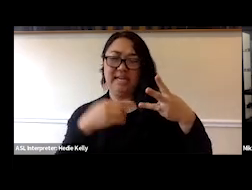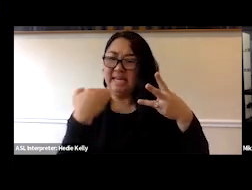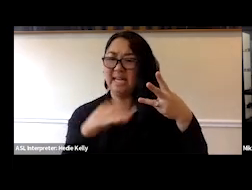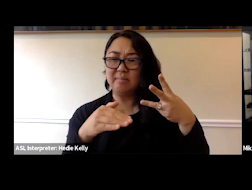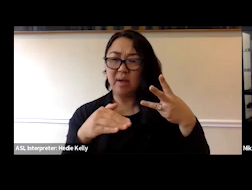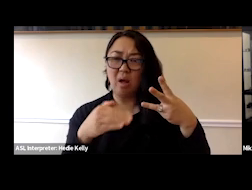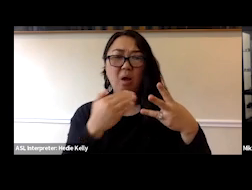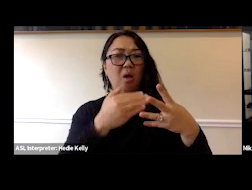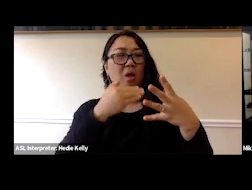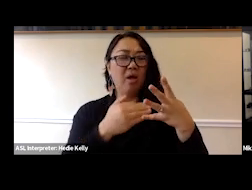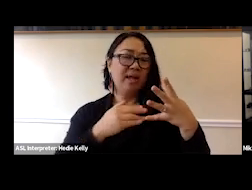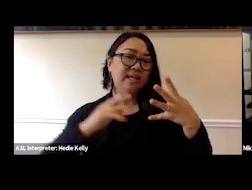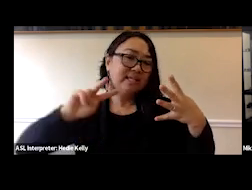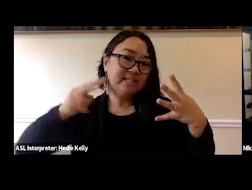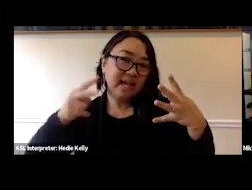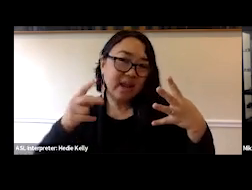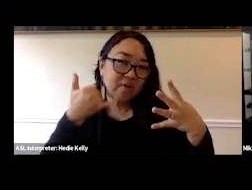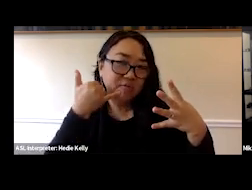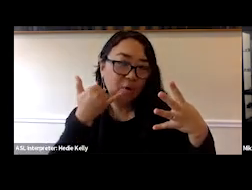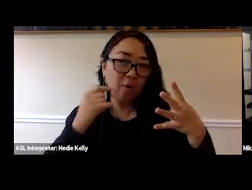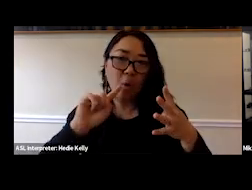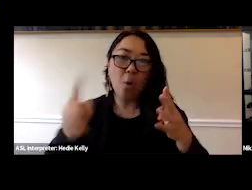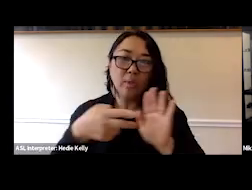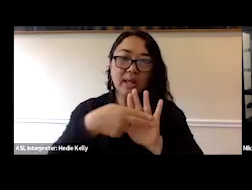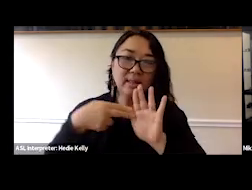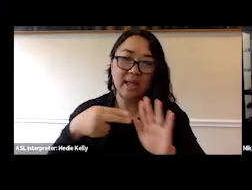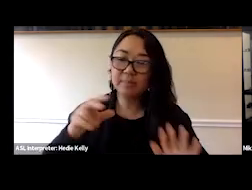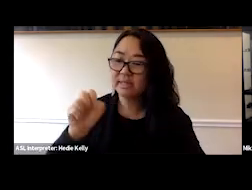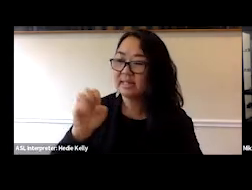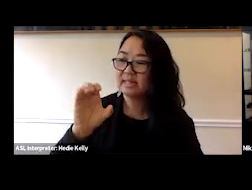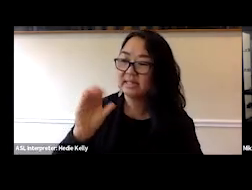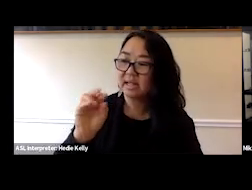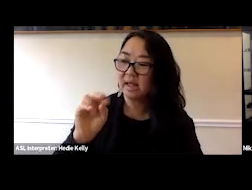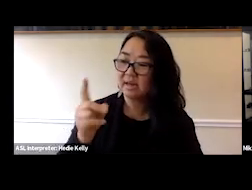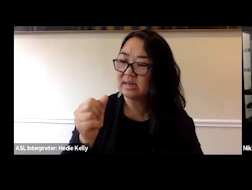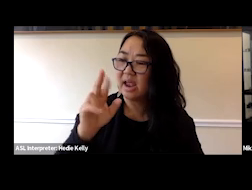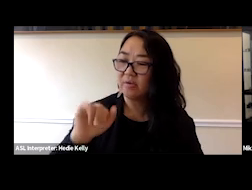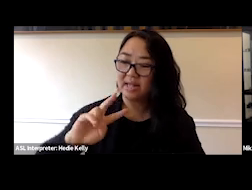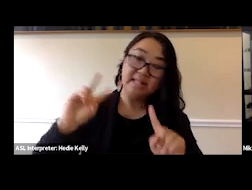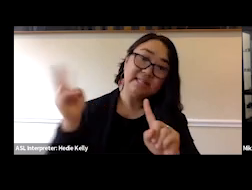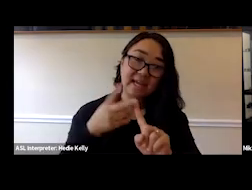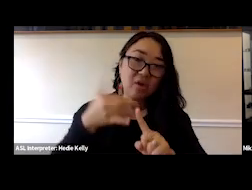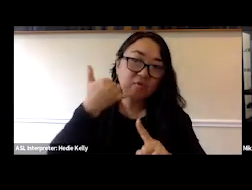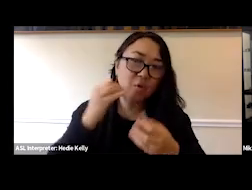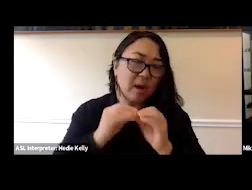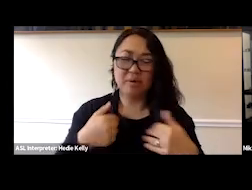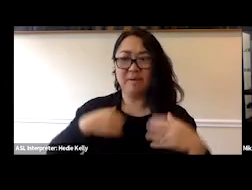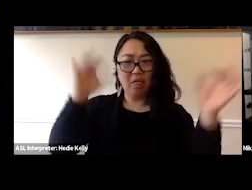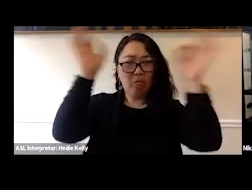the secondary phone, which is only labeled secondary. I don't know that it's the secondary phone number. The tab again, and now I get city.